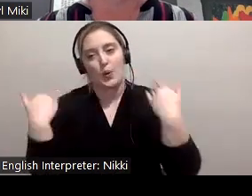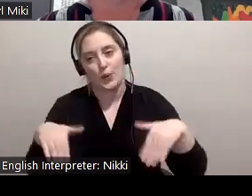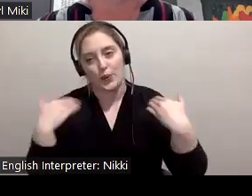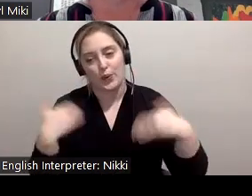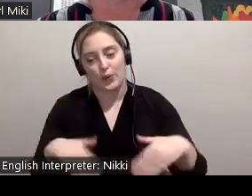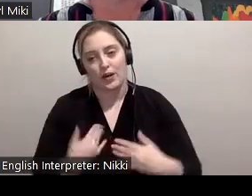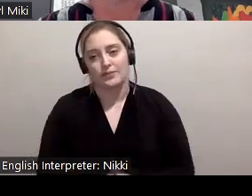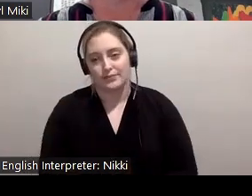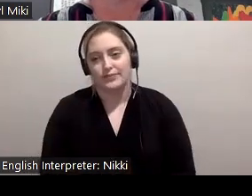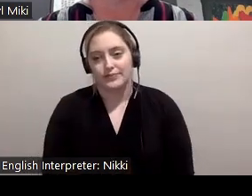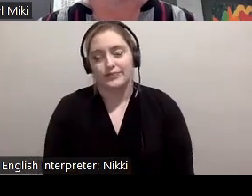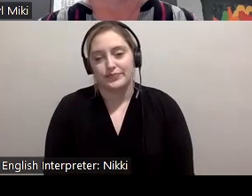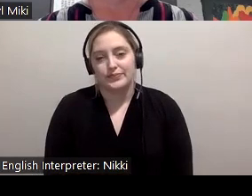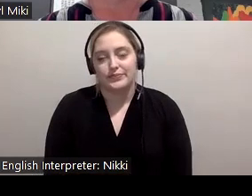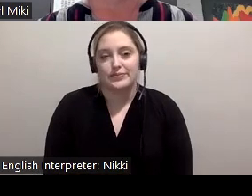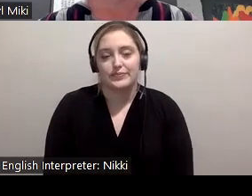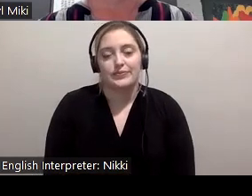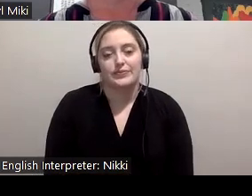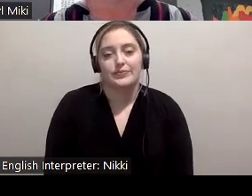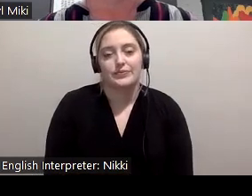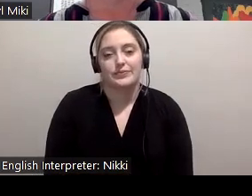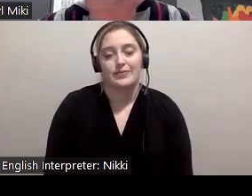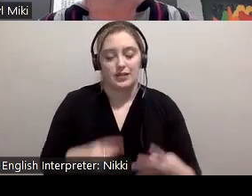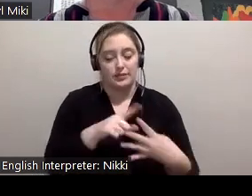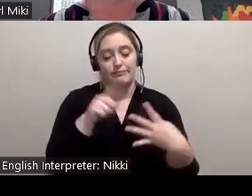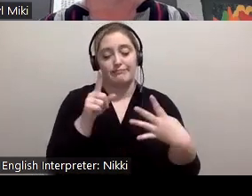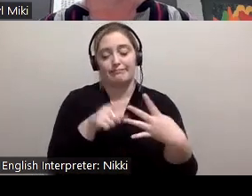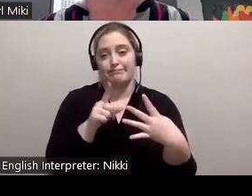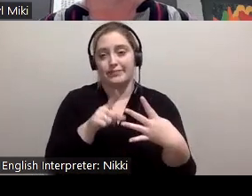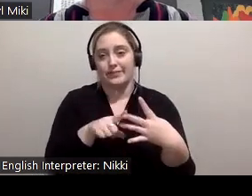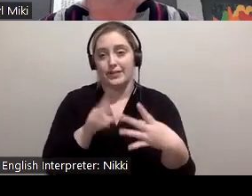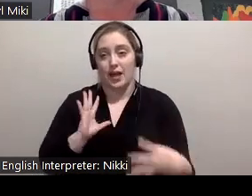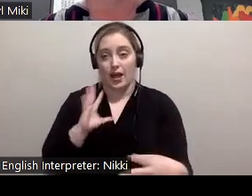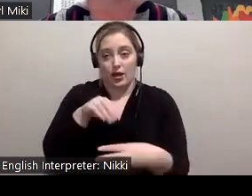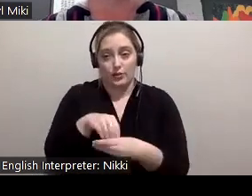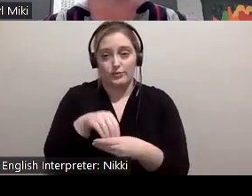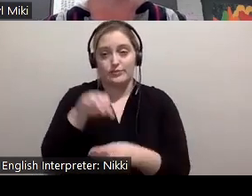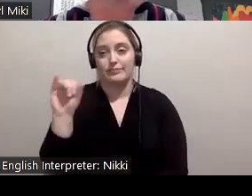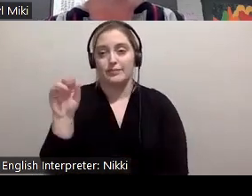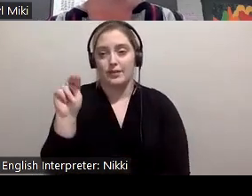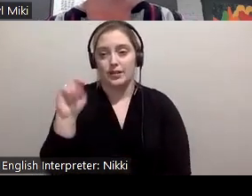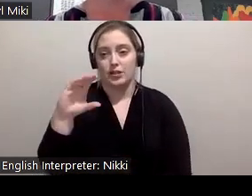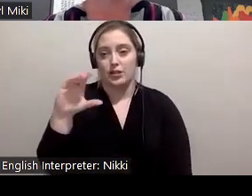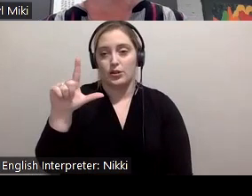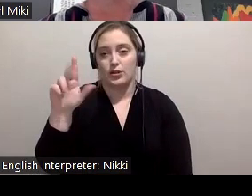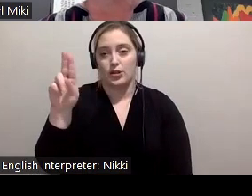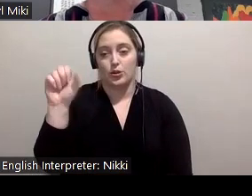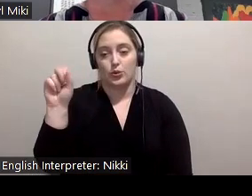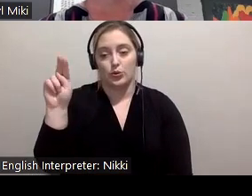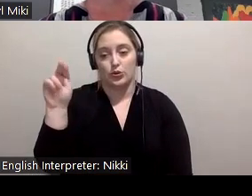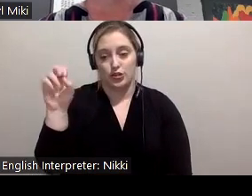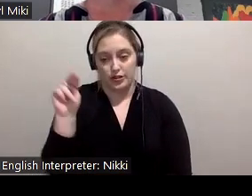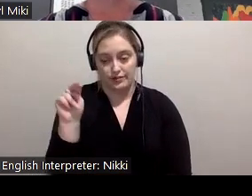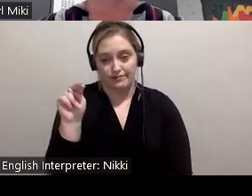The next section is inclusion. And so here at MAC we really